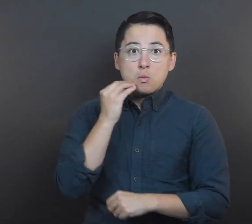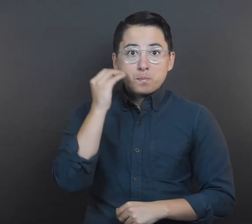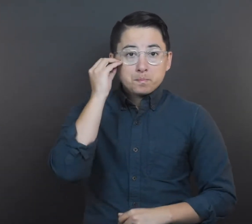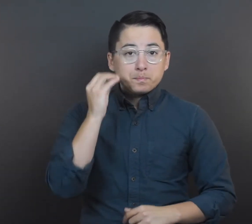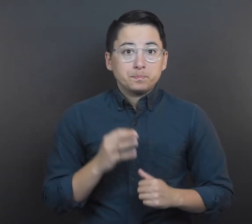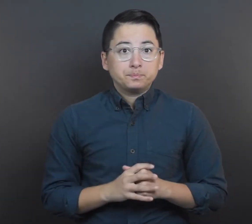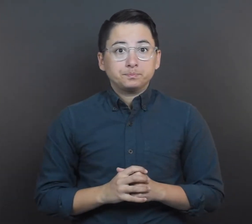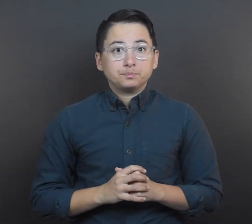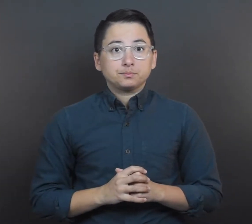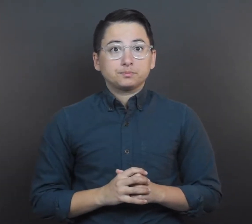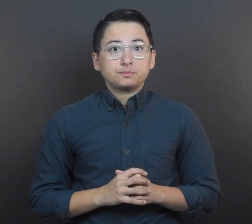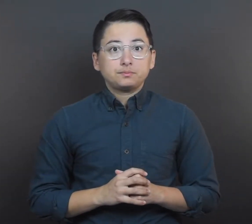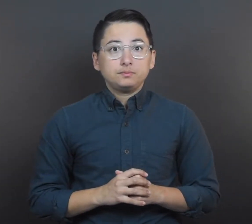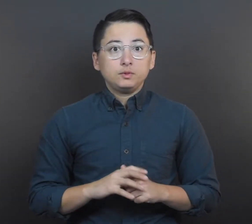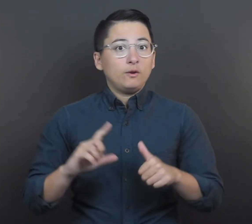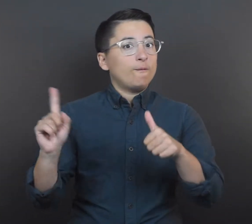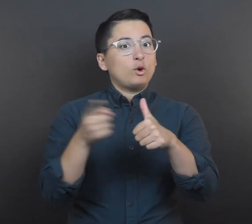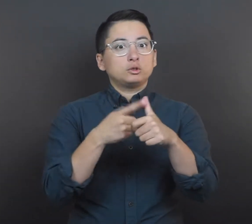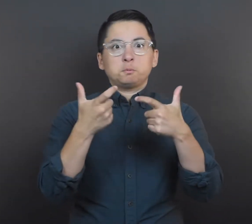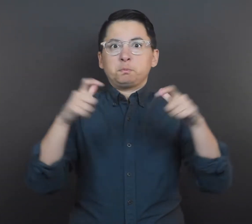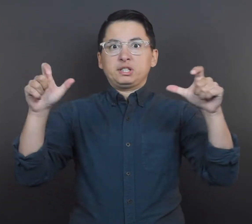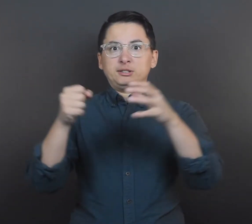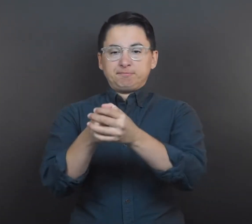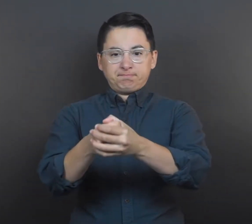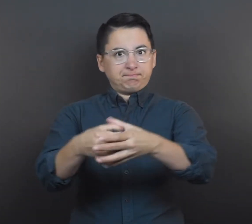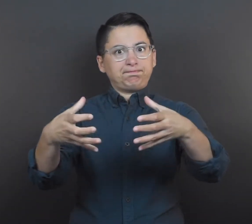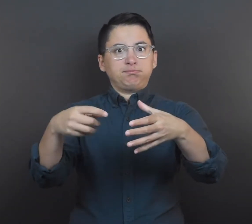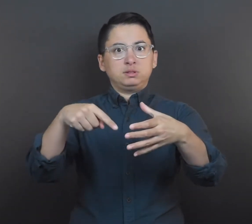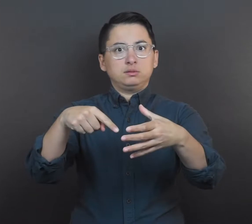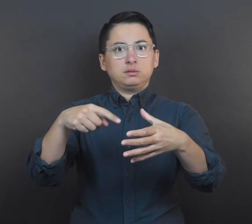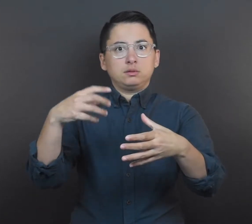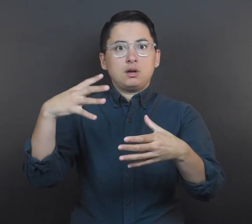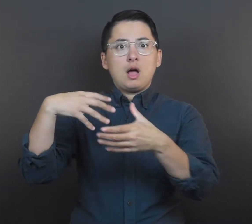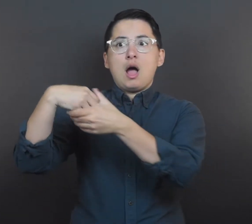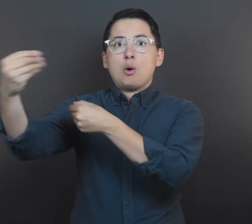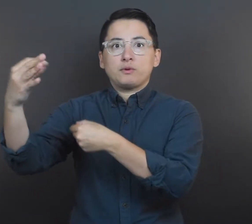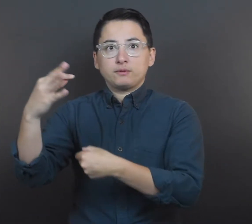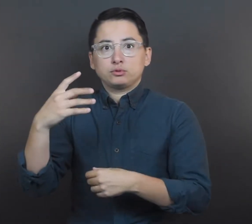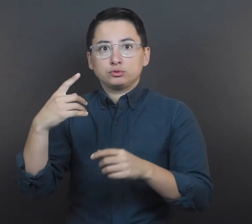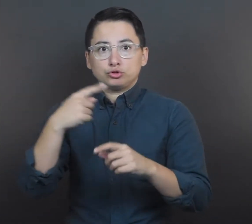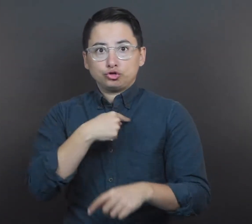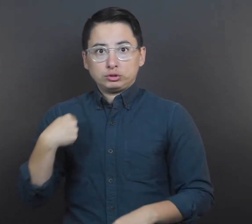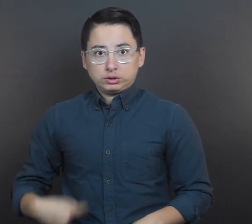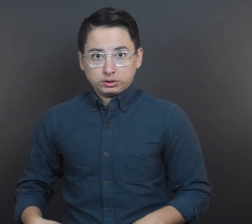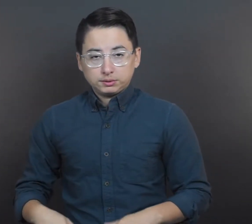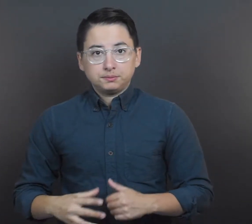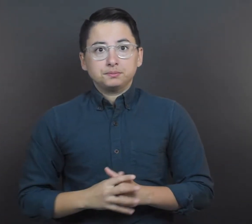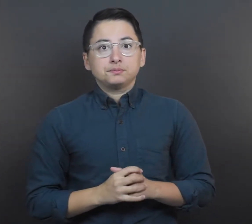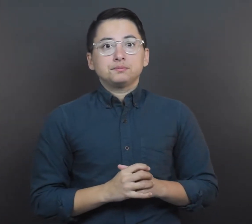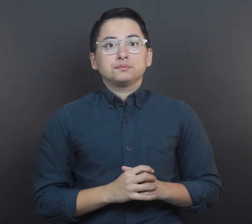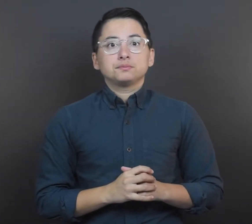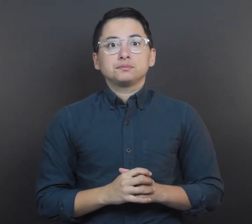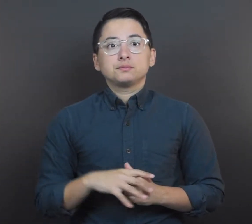The first big cluster outside of China “This cruise ship was really the first